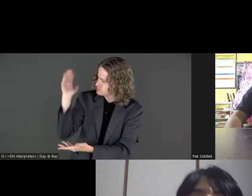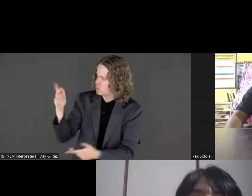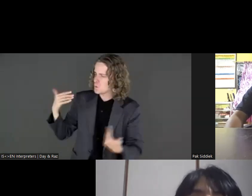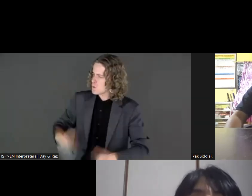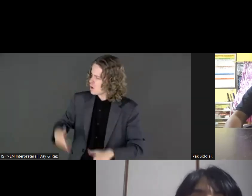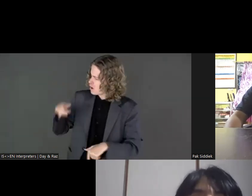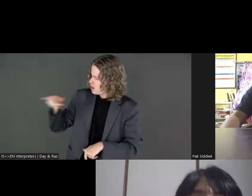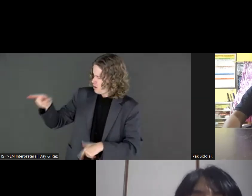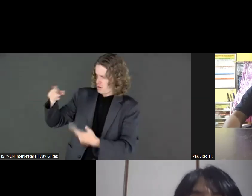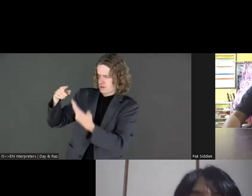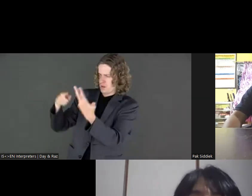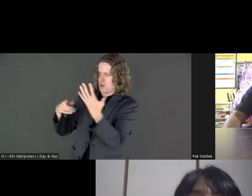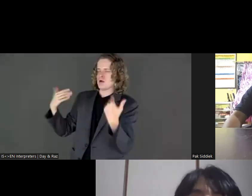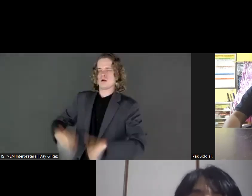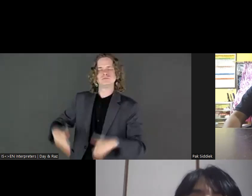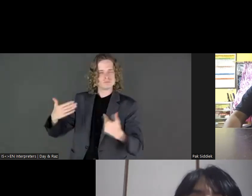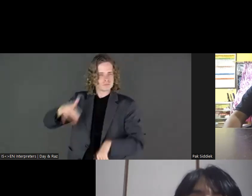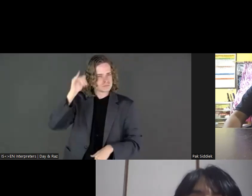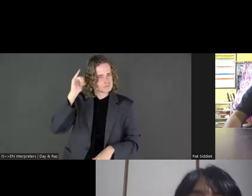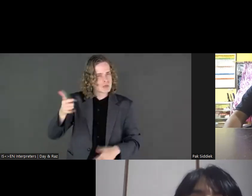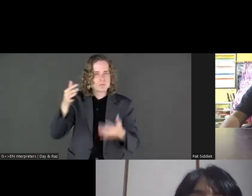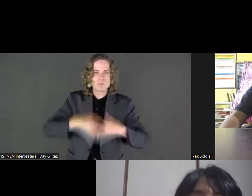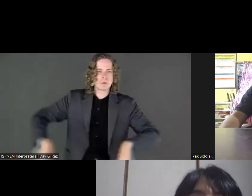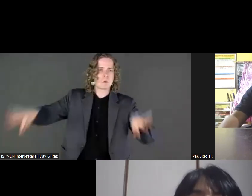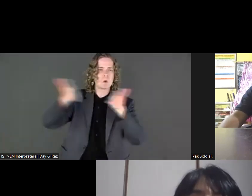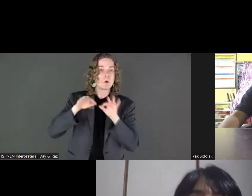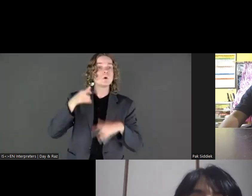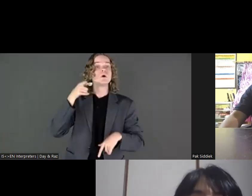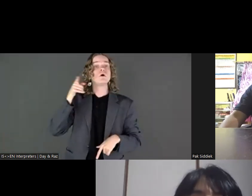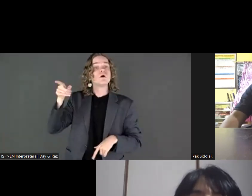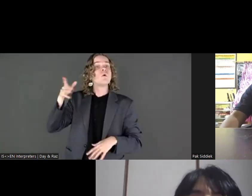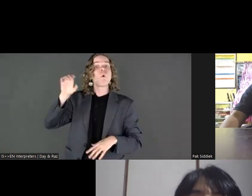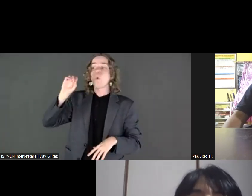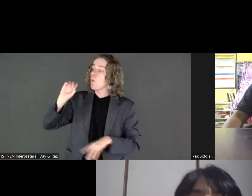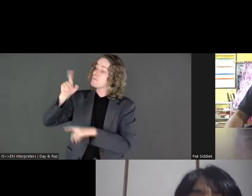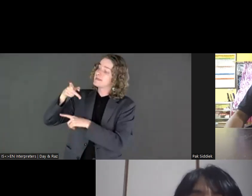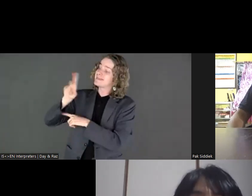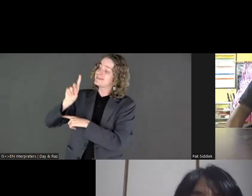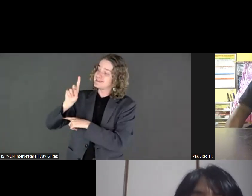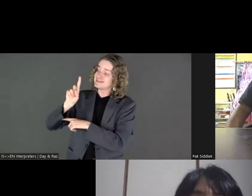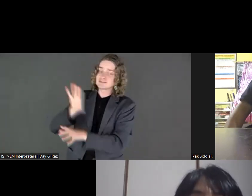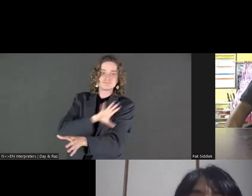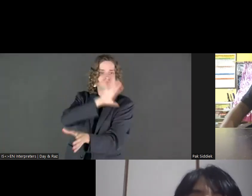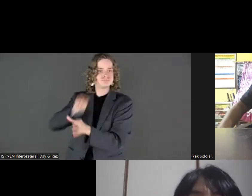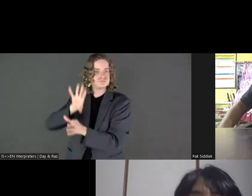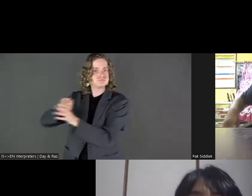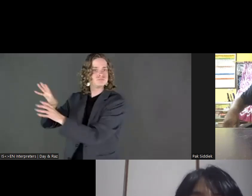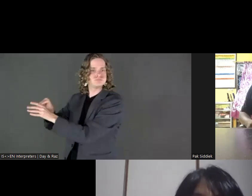to invest in capacity building for OPDs, to respond properly to the humanitarian crisis.